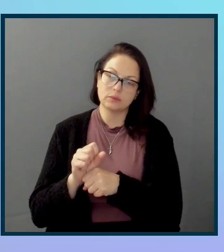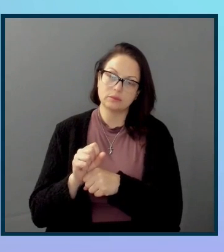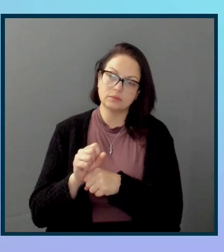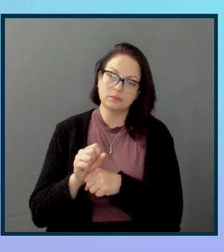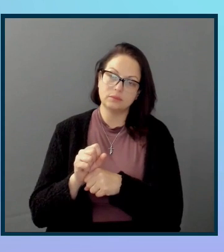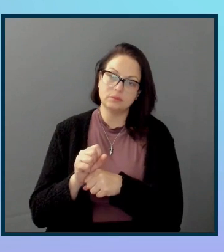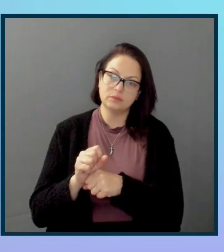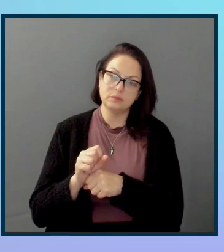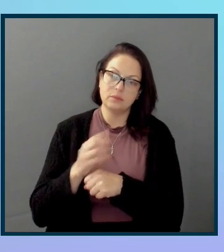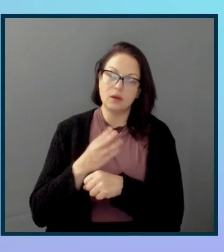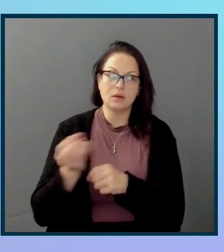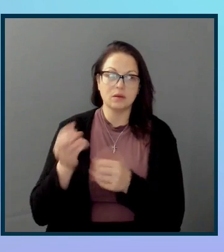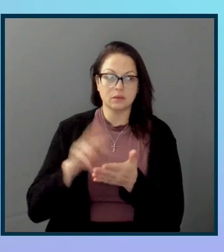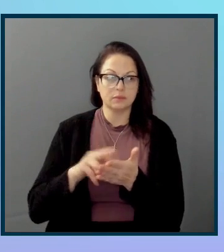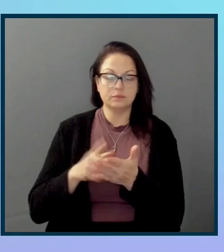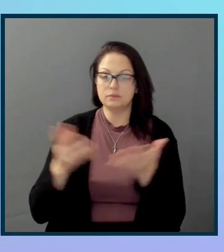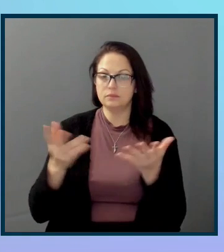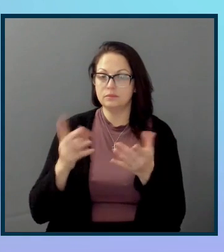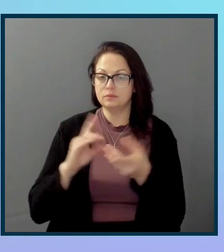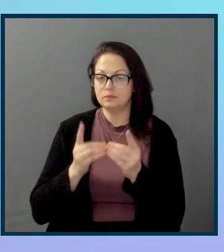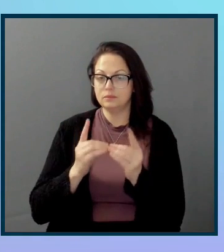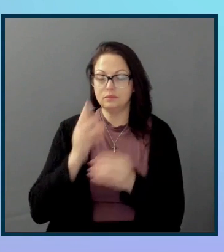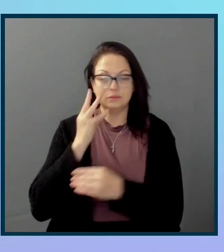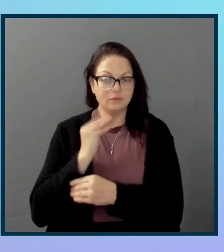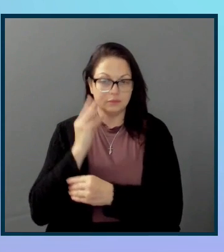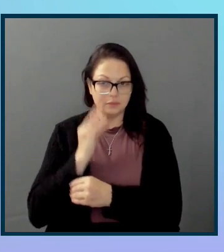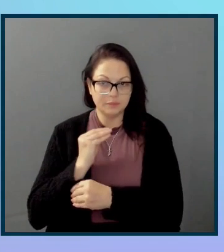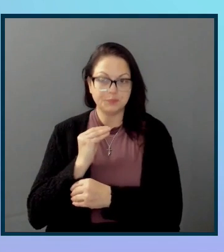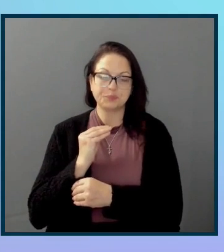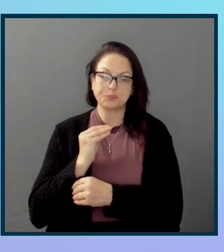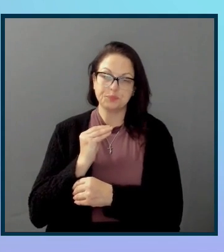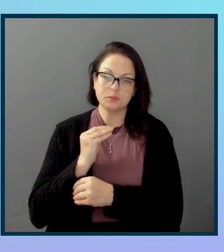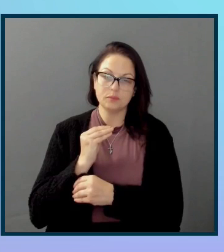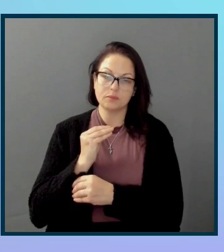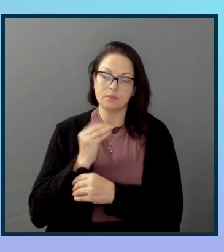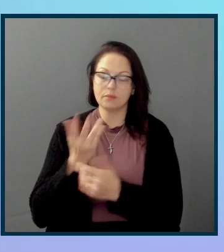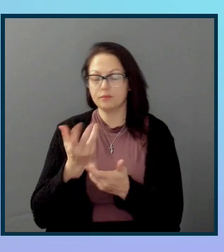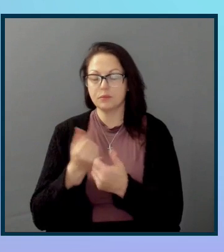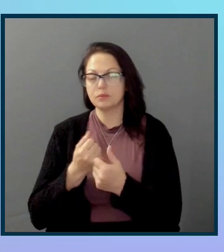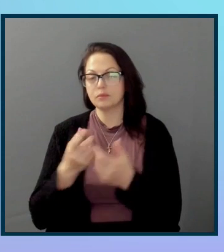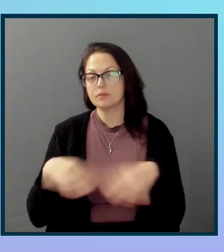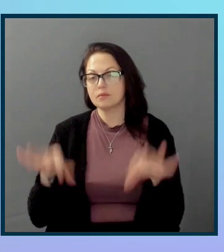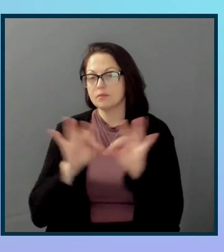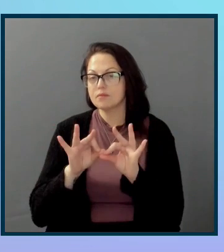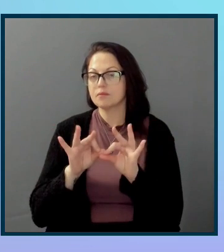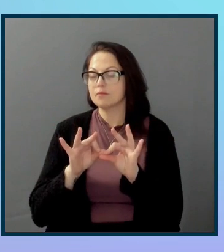and that means that these digital experiences are our lifeline. They are our foundation.